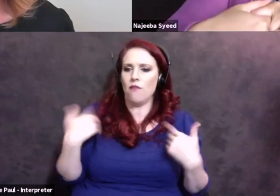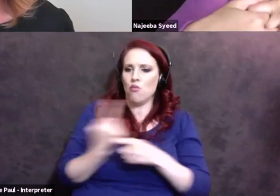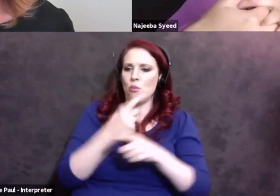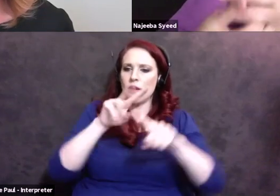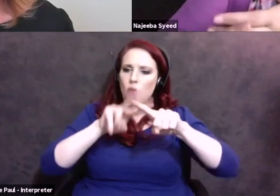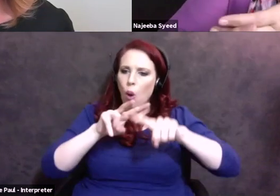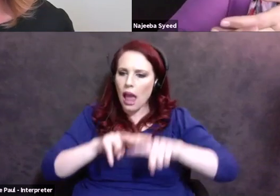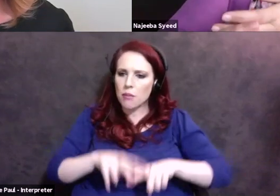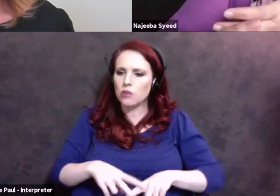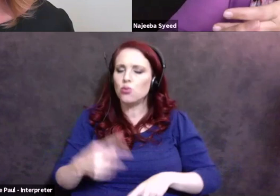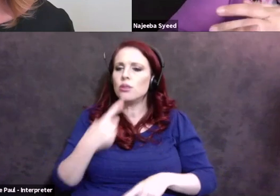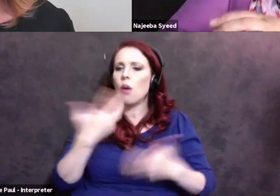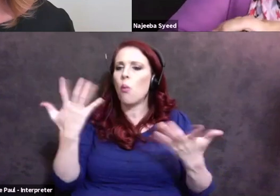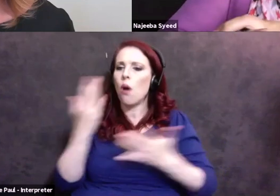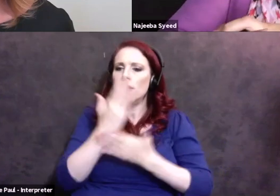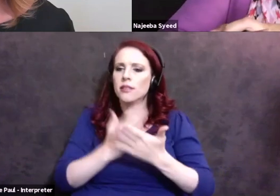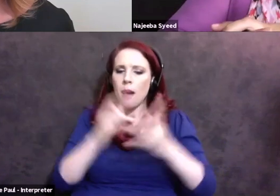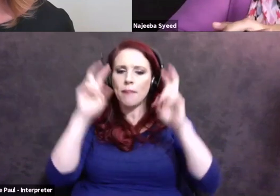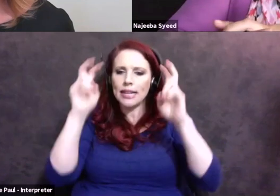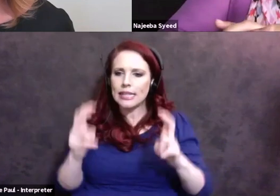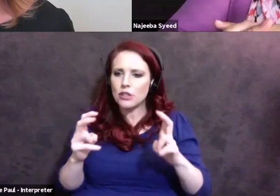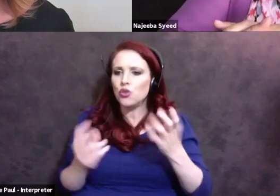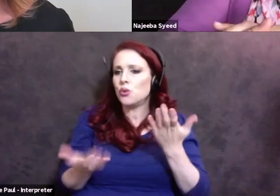what are some of the issues that Muslims may particularly face?